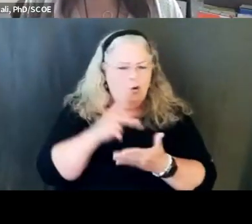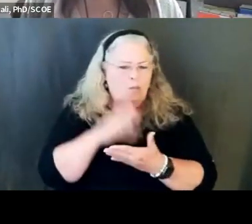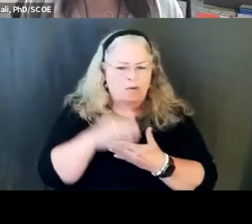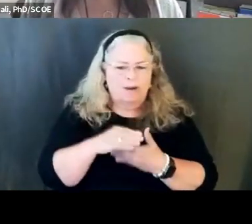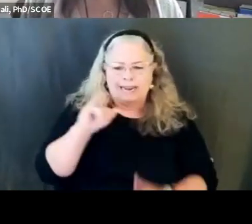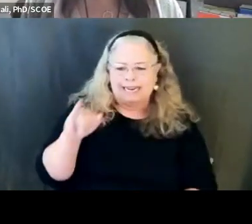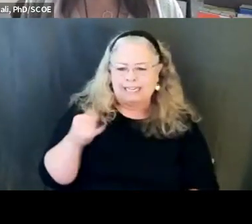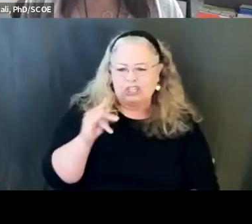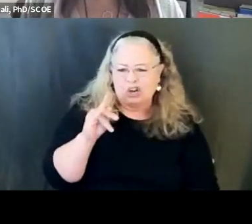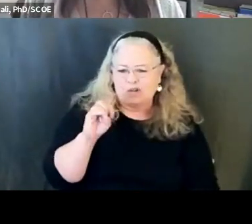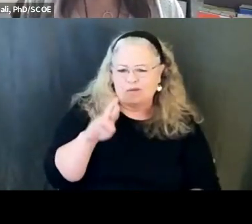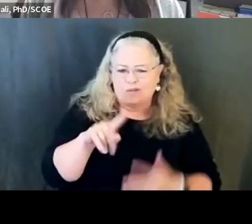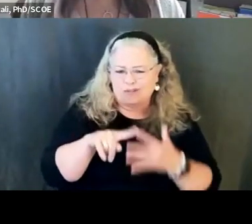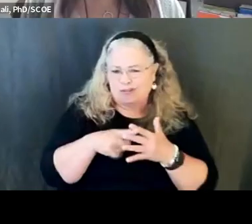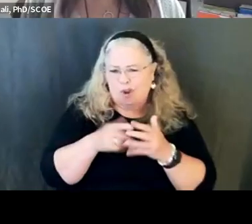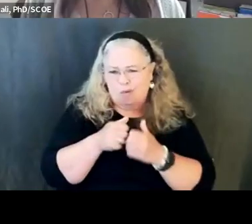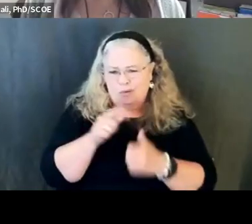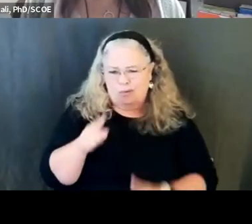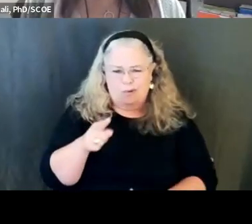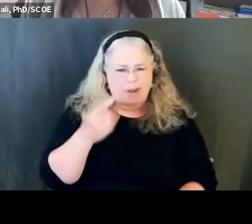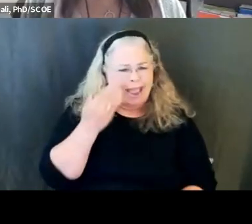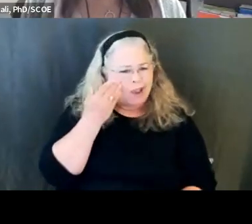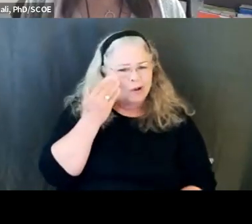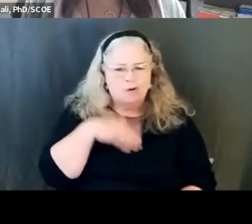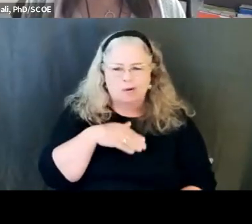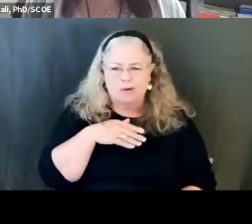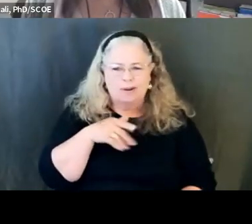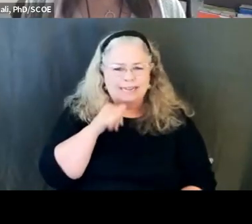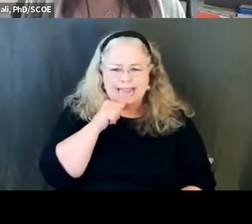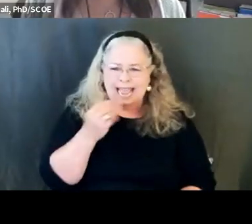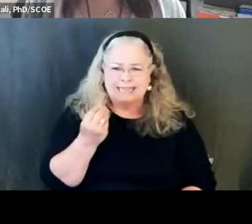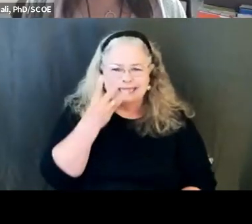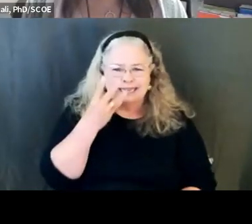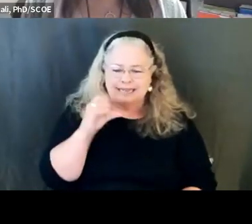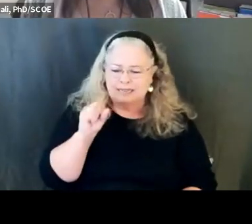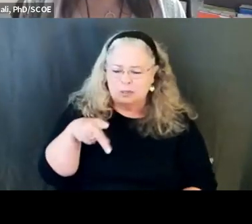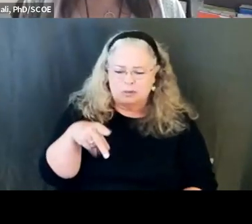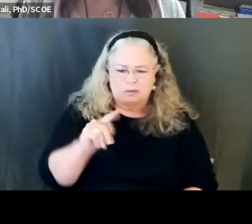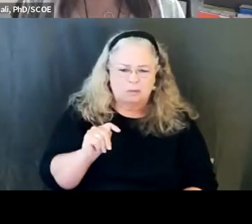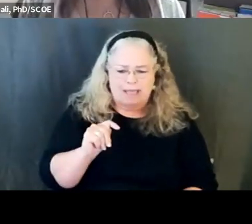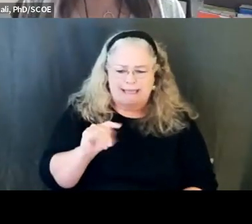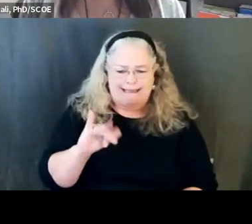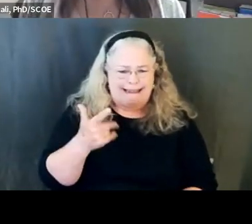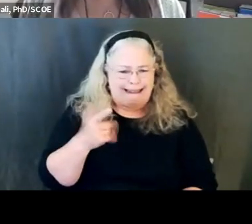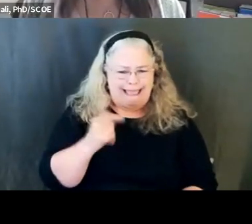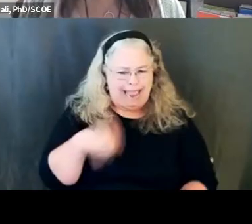we start start with you? I know you were you're not spotlight anymore but I know you're still on.